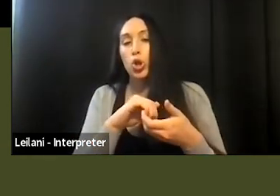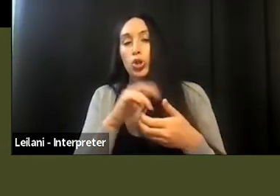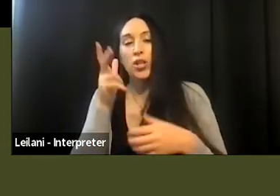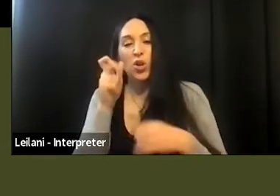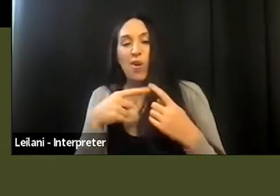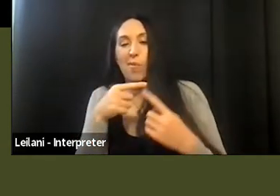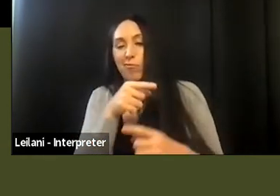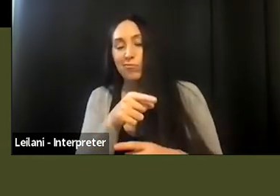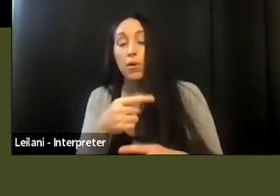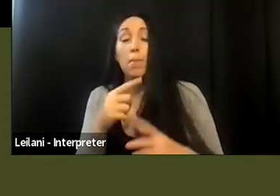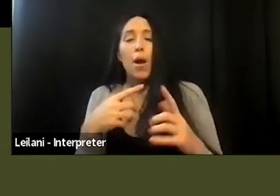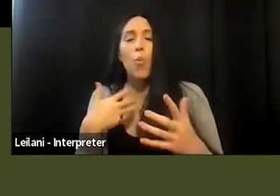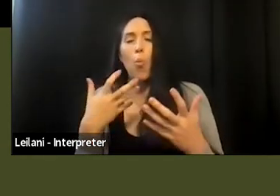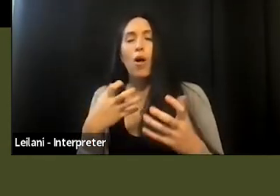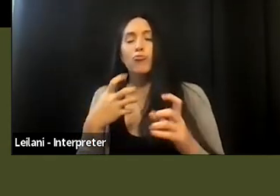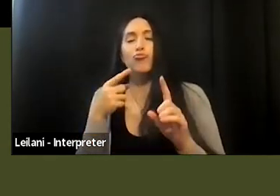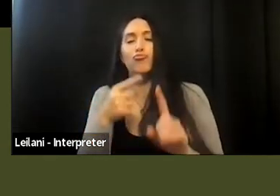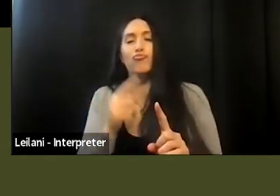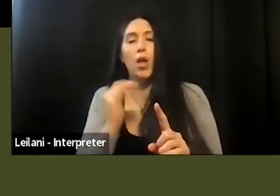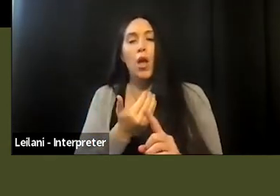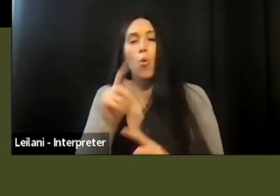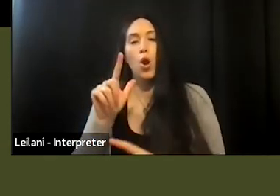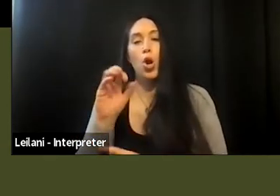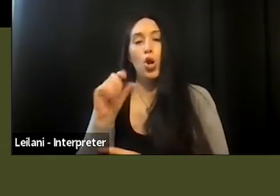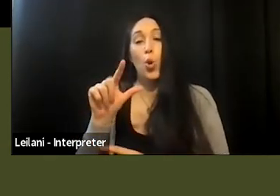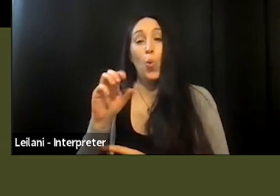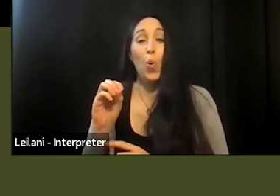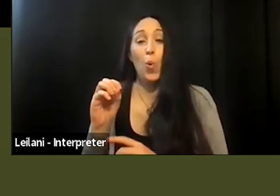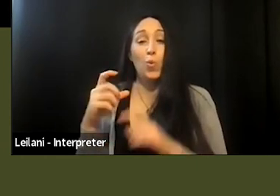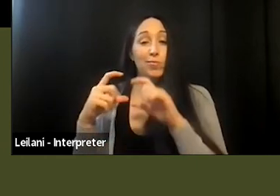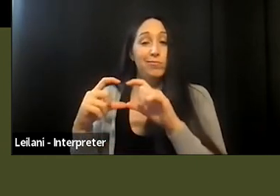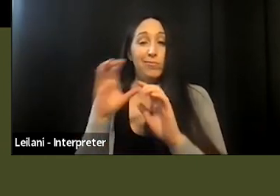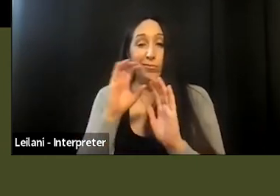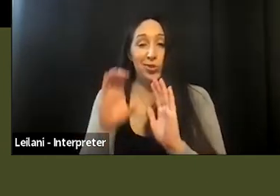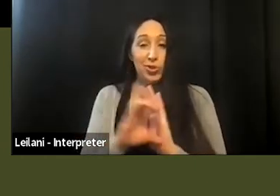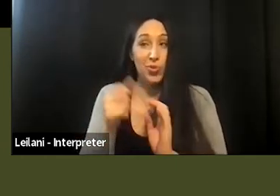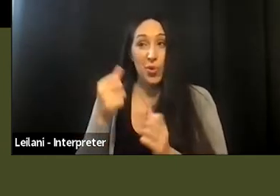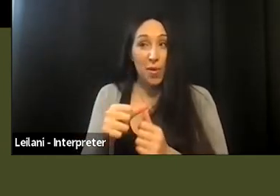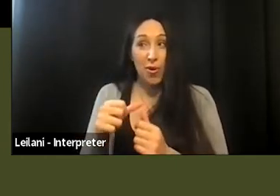If you've been following us since we started, we never had a logo or anything.